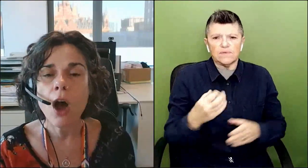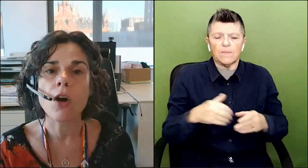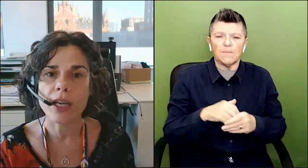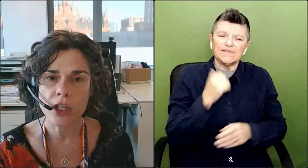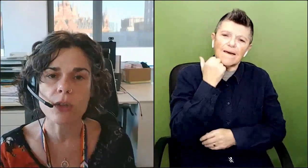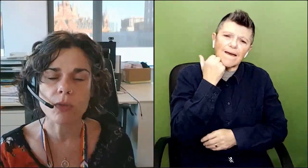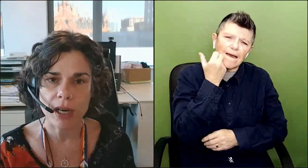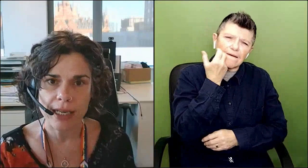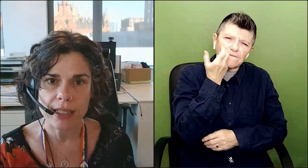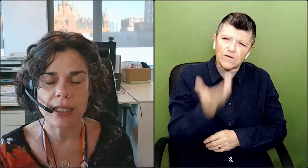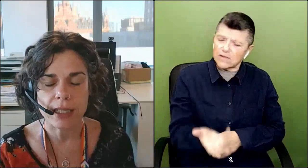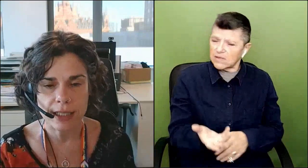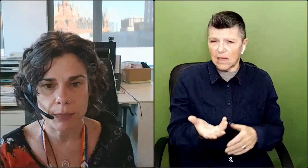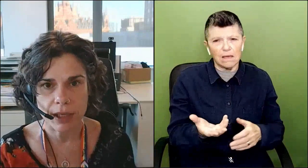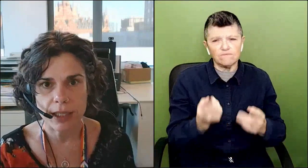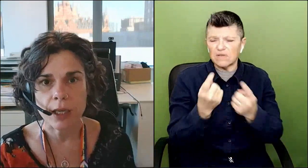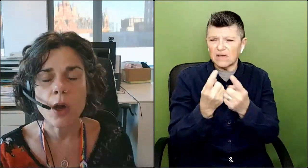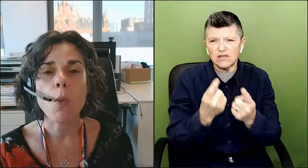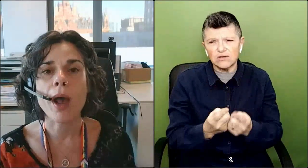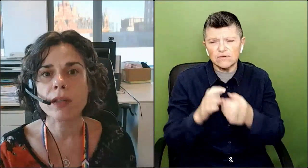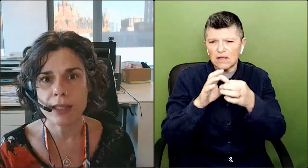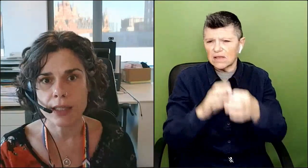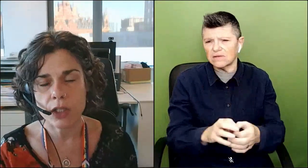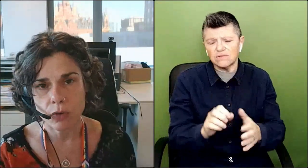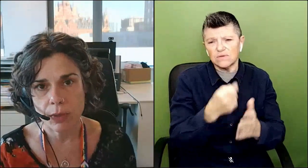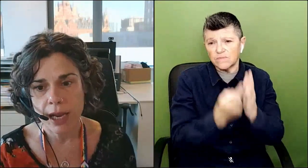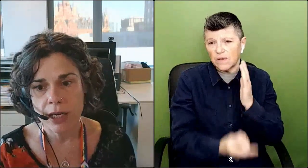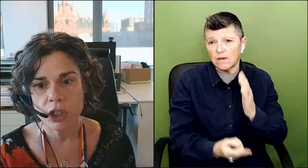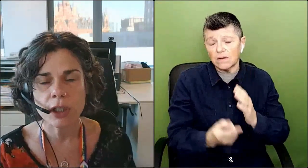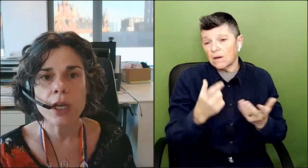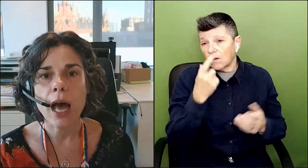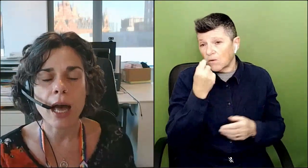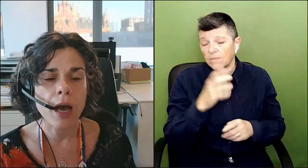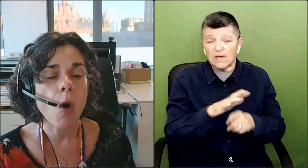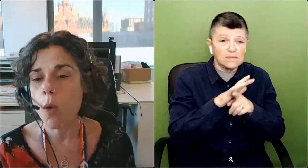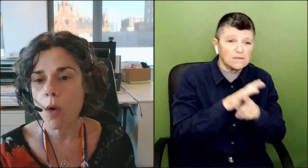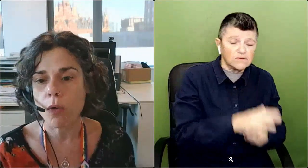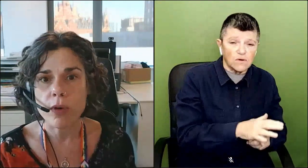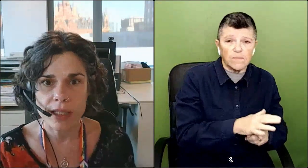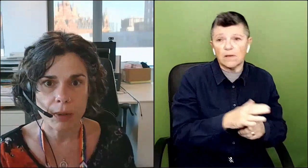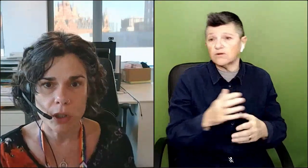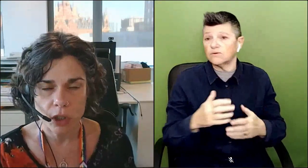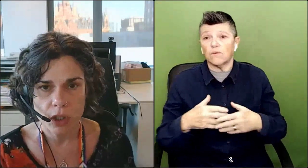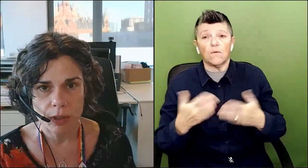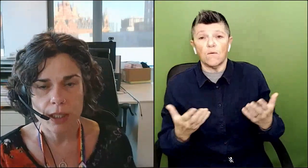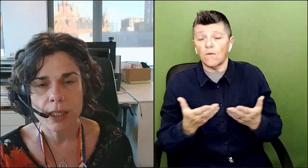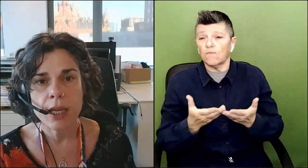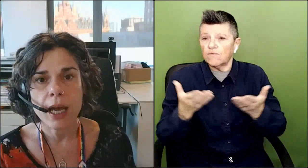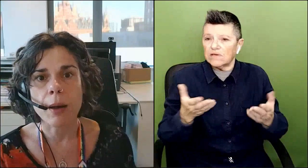on issues related to disability, whether that's discrimination or reasonable adjustments.